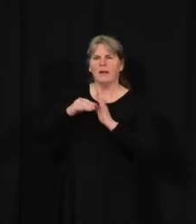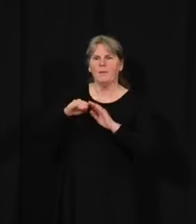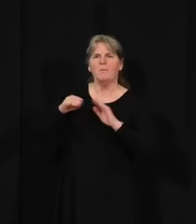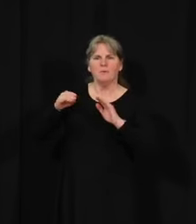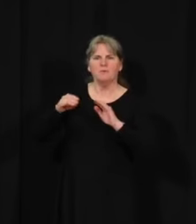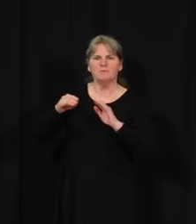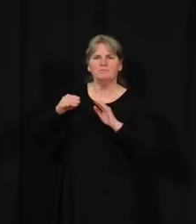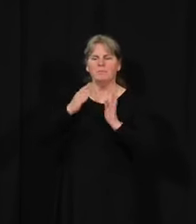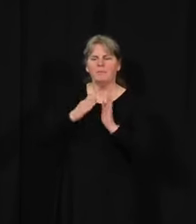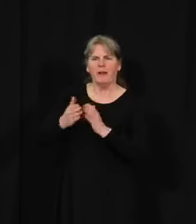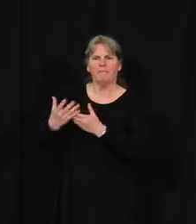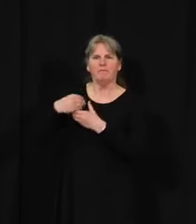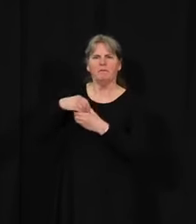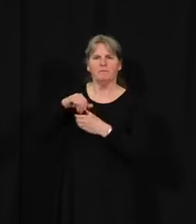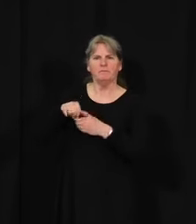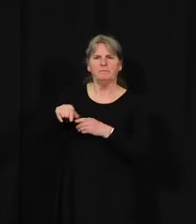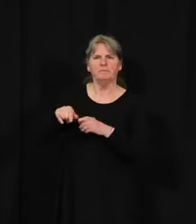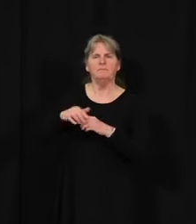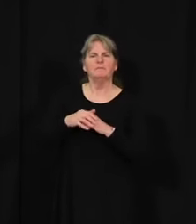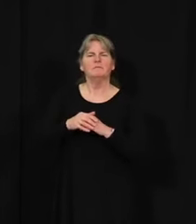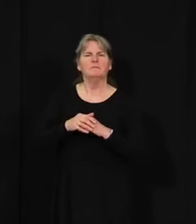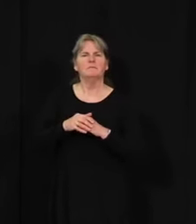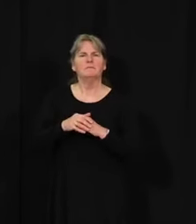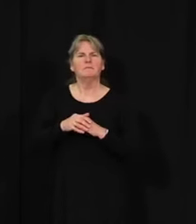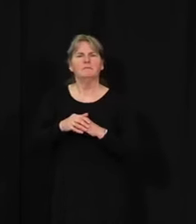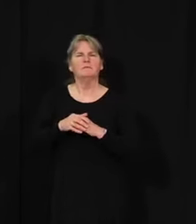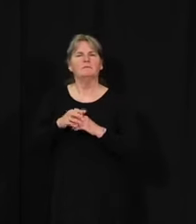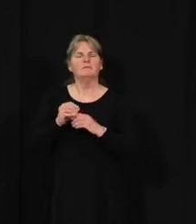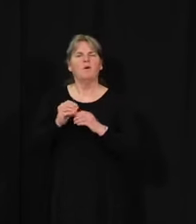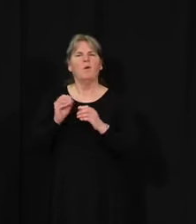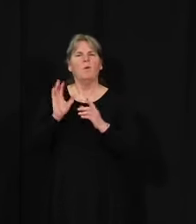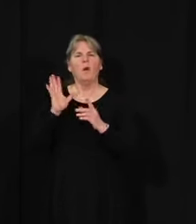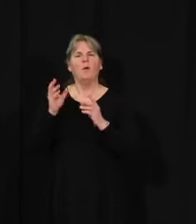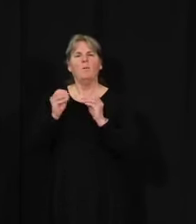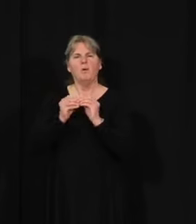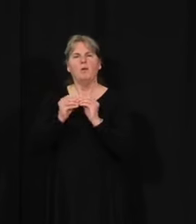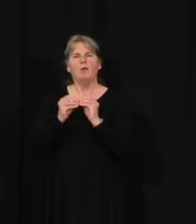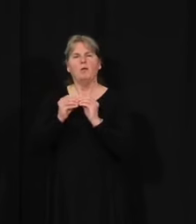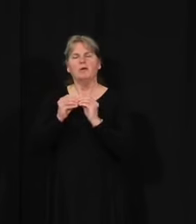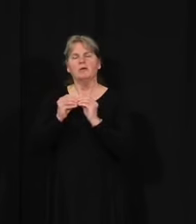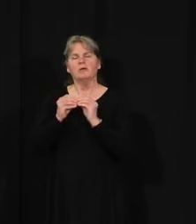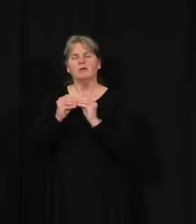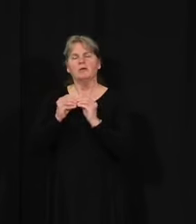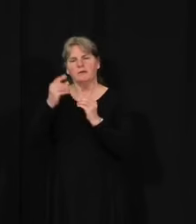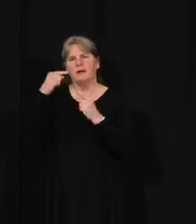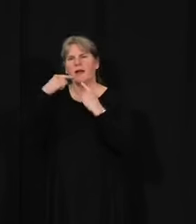reopening plans, so more on that when we have the plan.